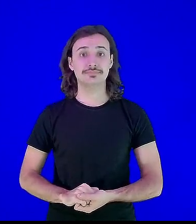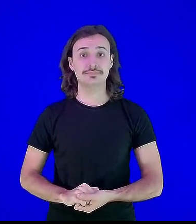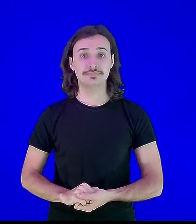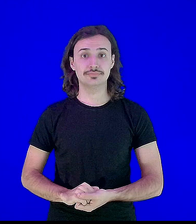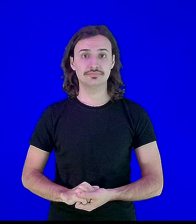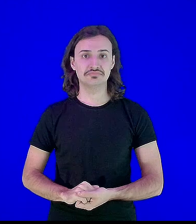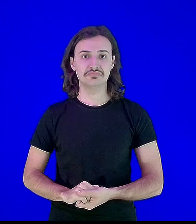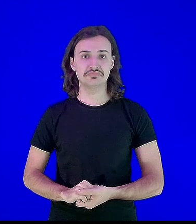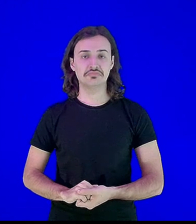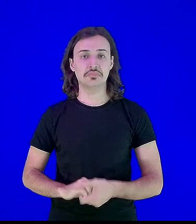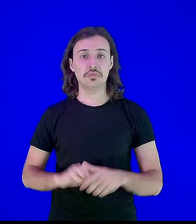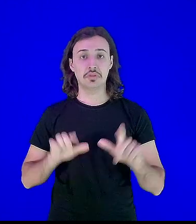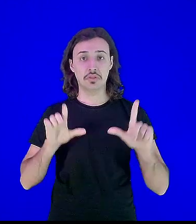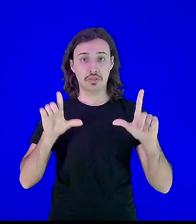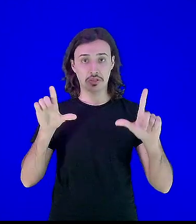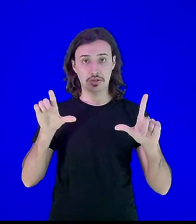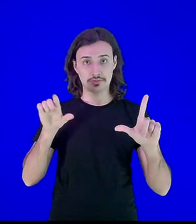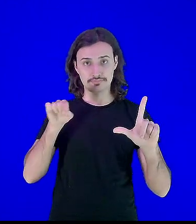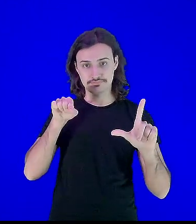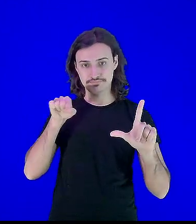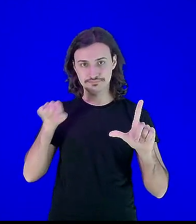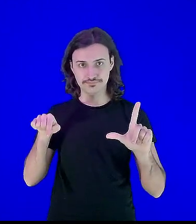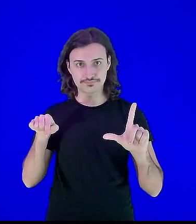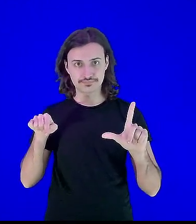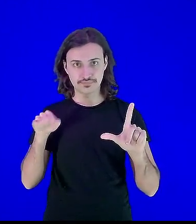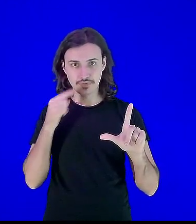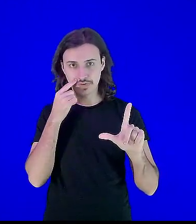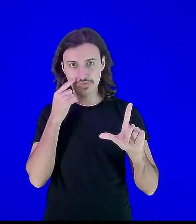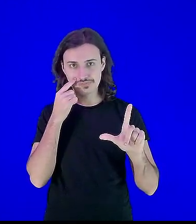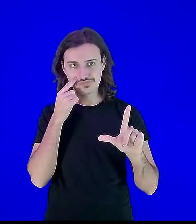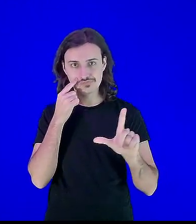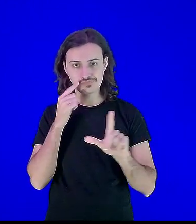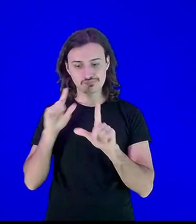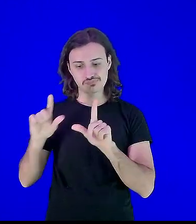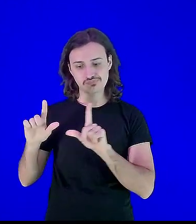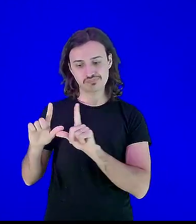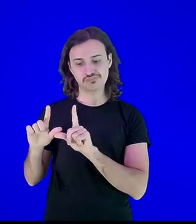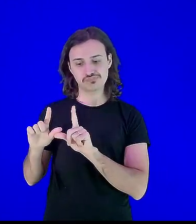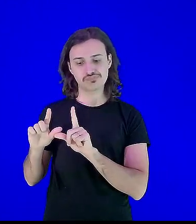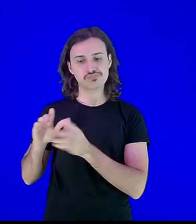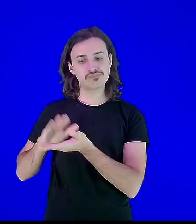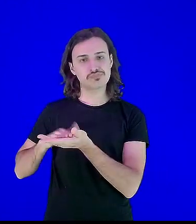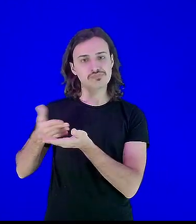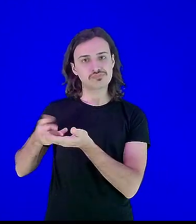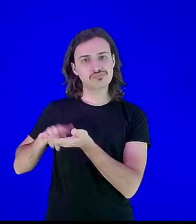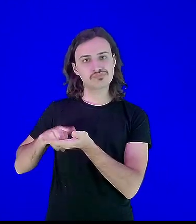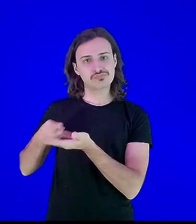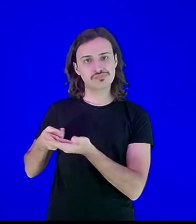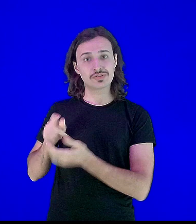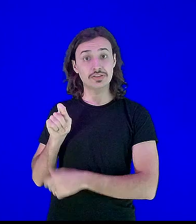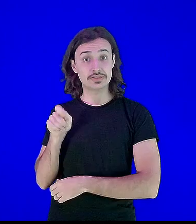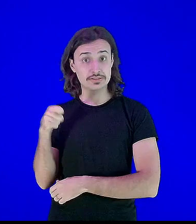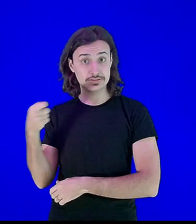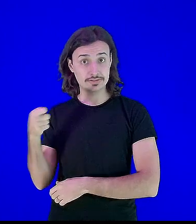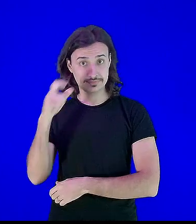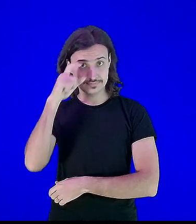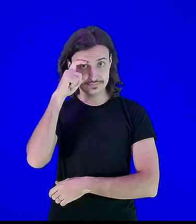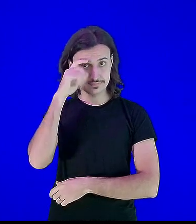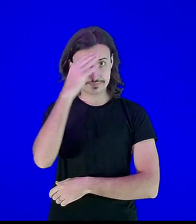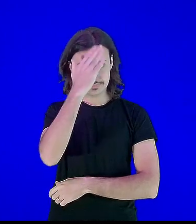somewhere on your screen you will see João Guilherme he will be translating this talk from English into LIBRAS